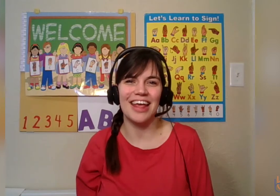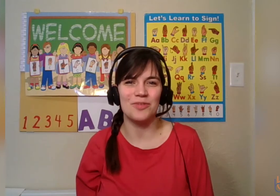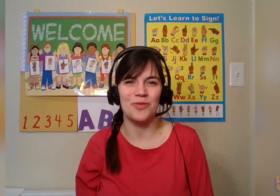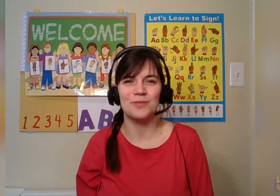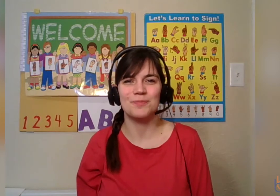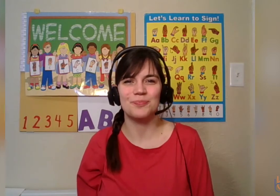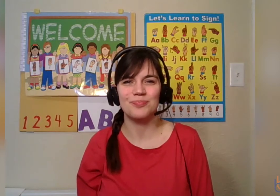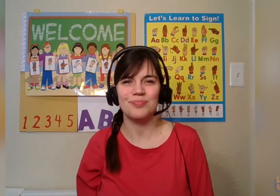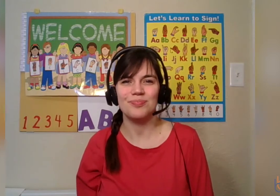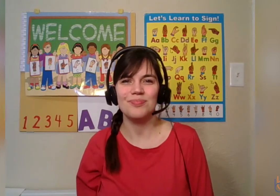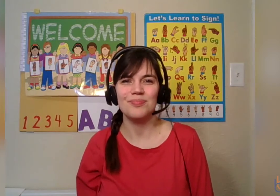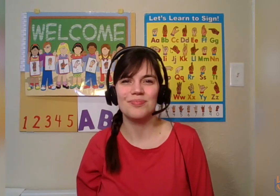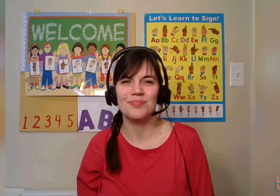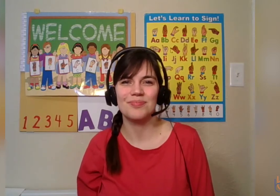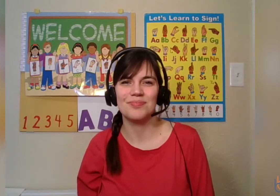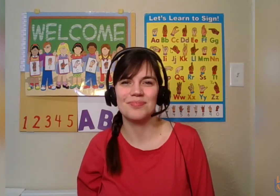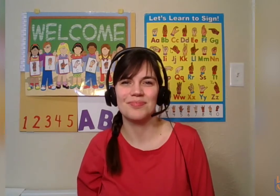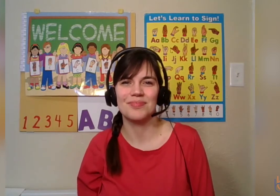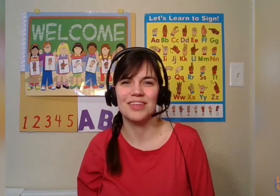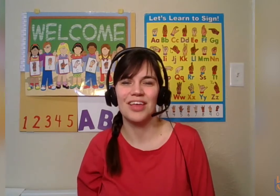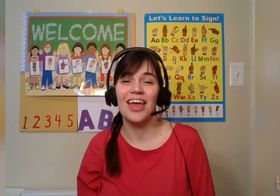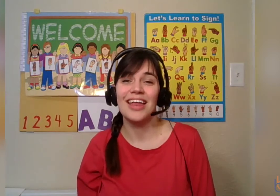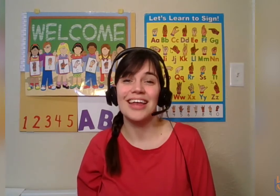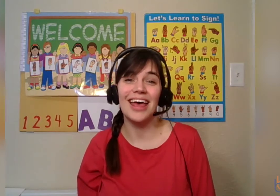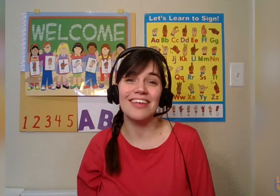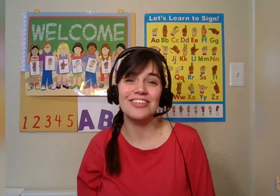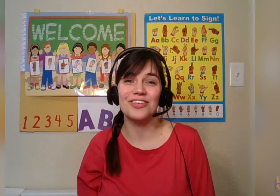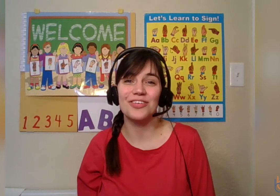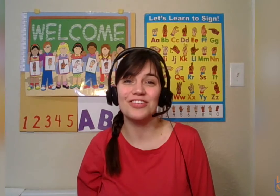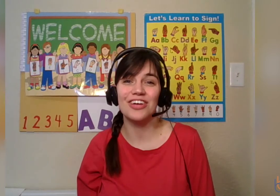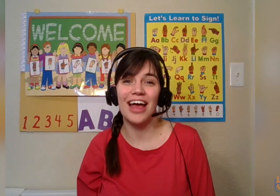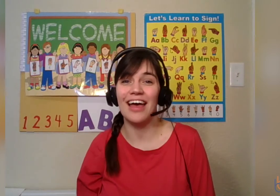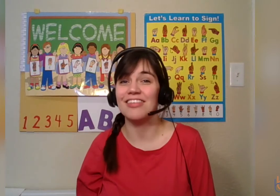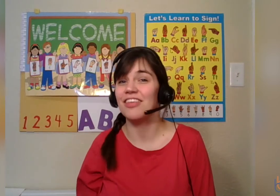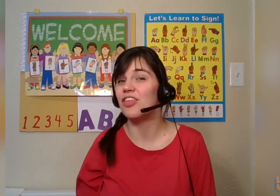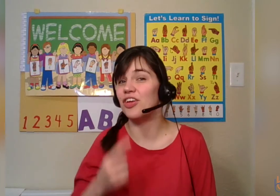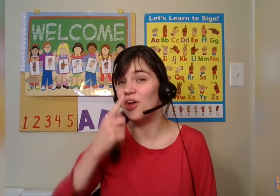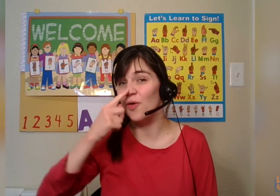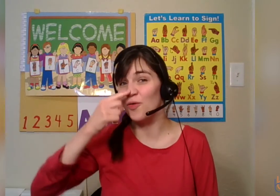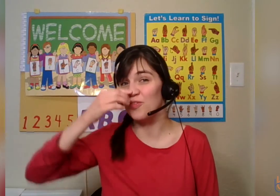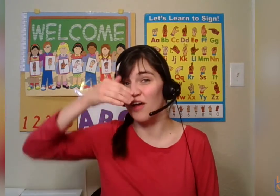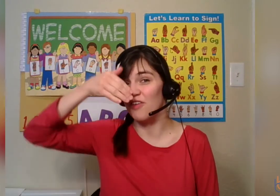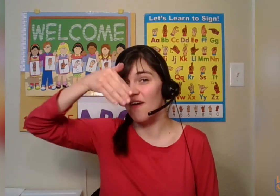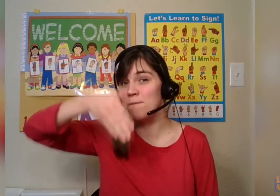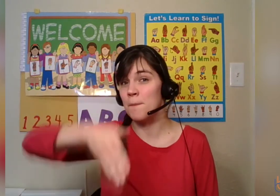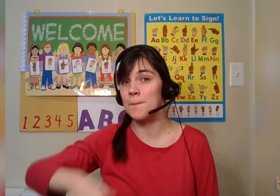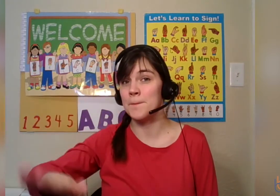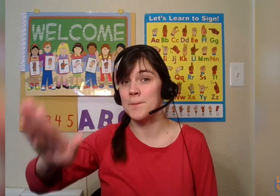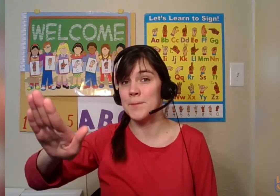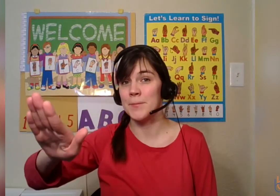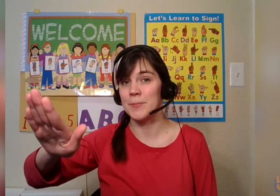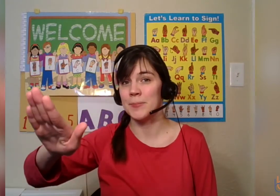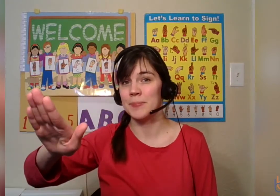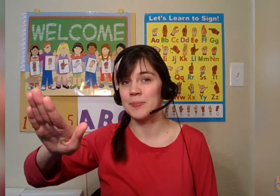animal. Next the creature has the nose of a...